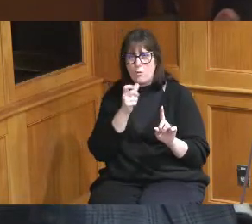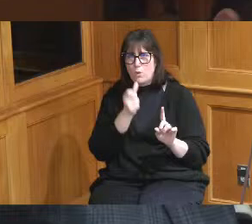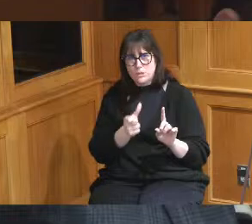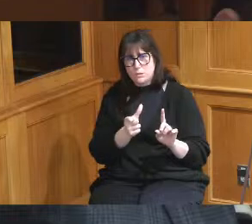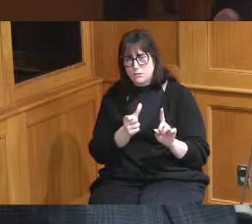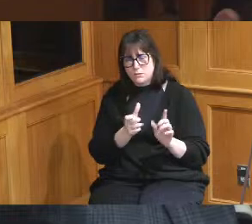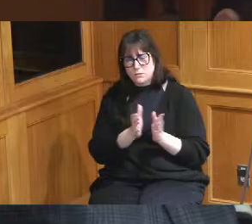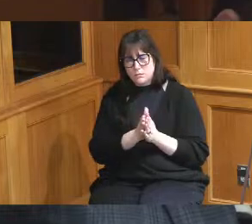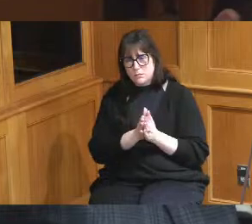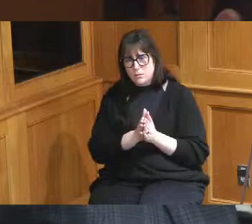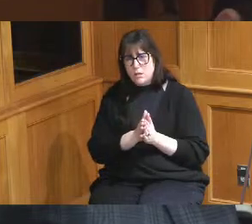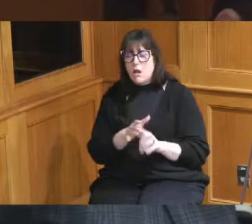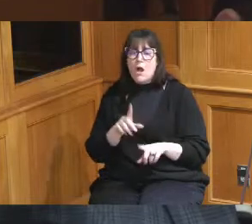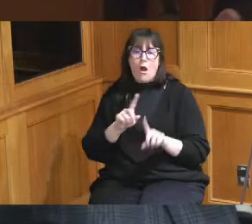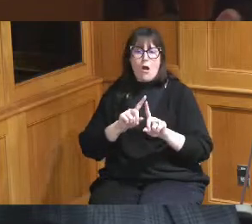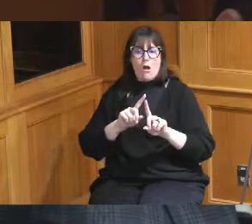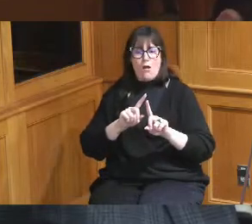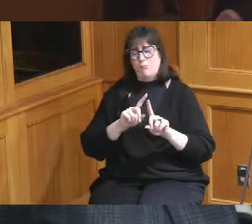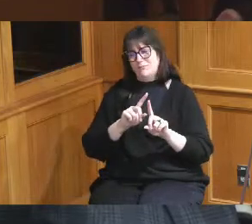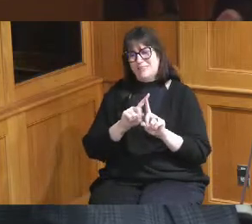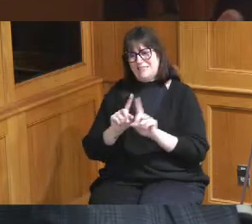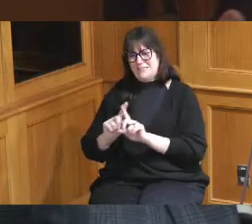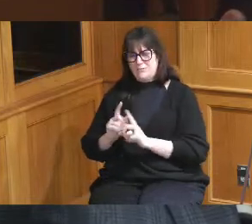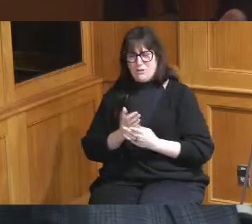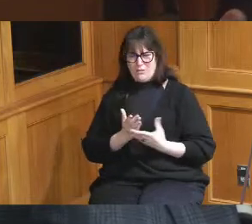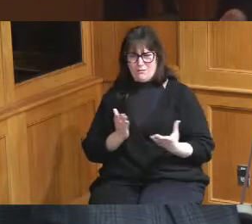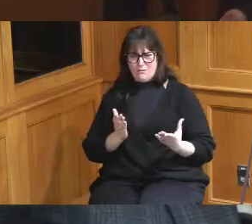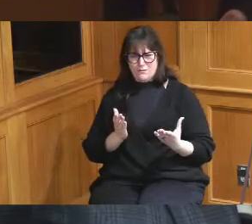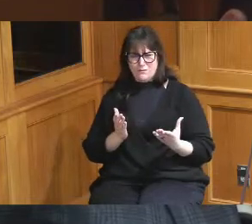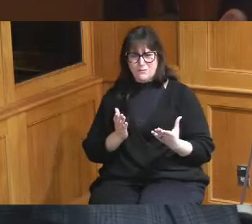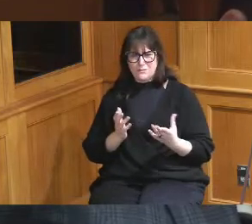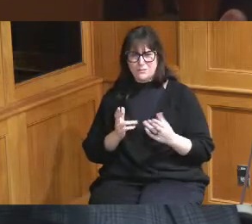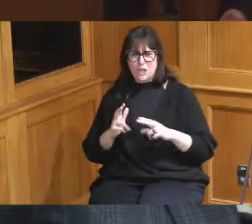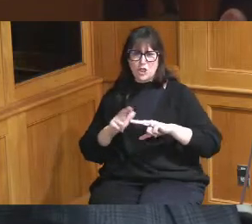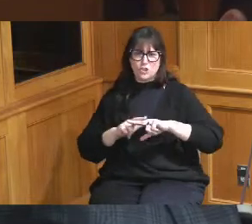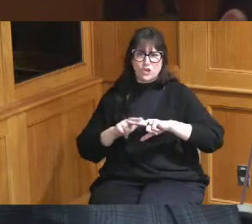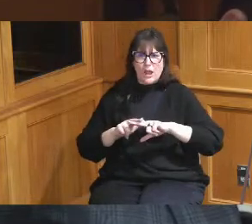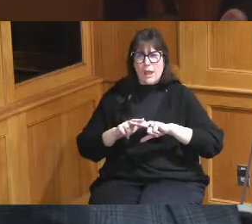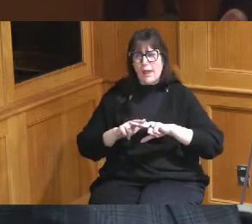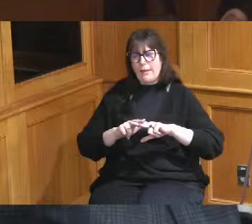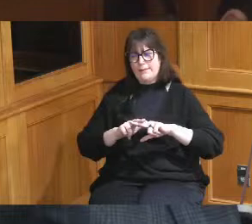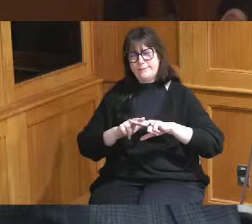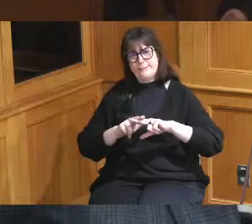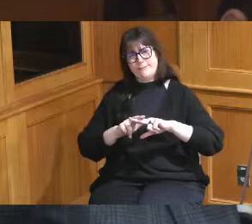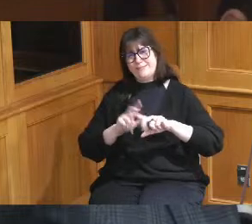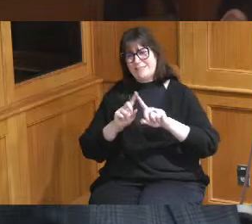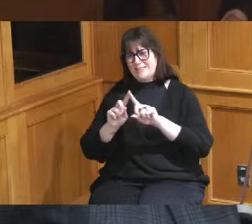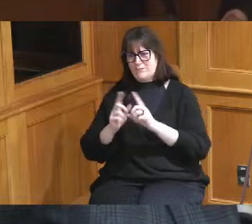you know all of the different things the train all these things and one of the things I want to